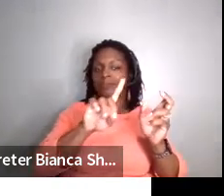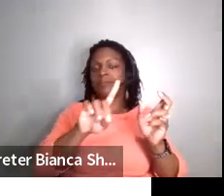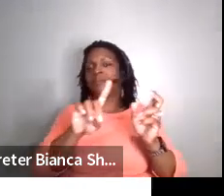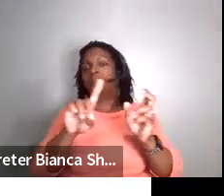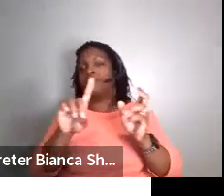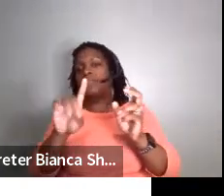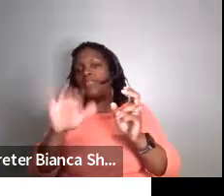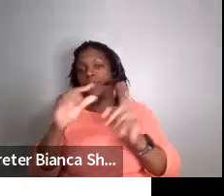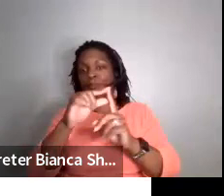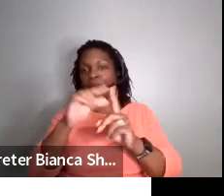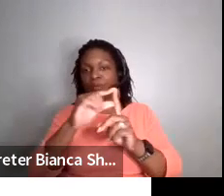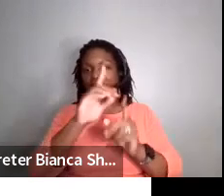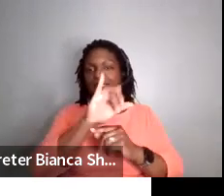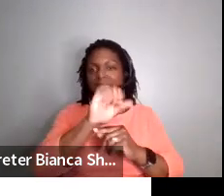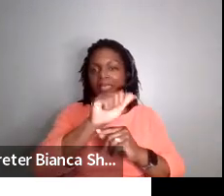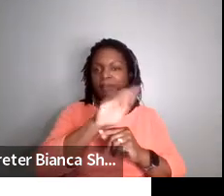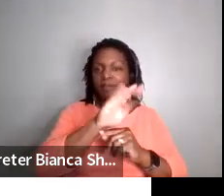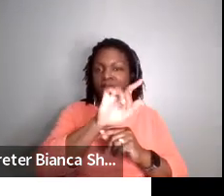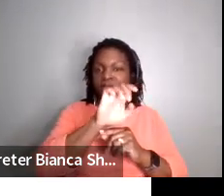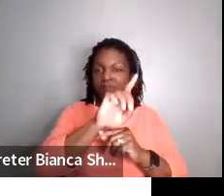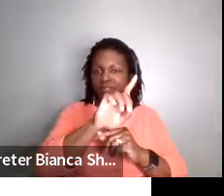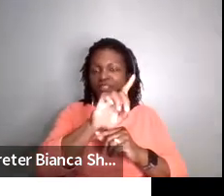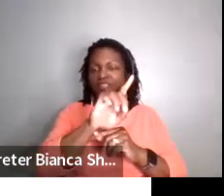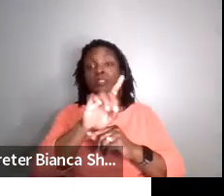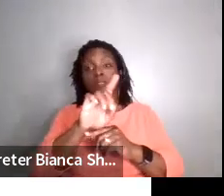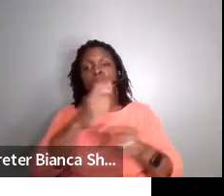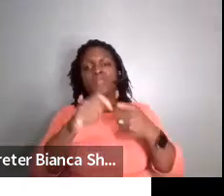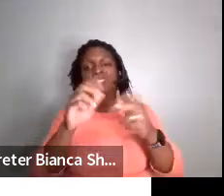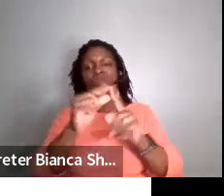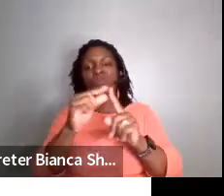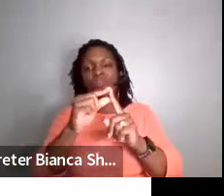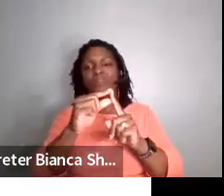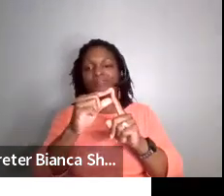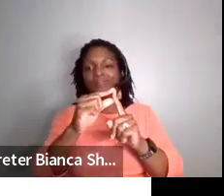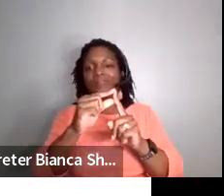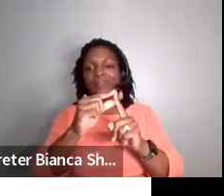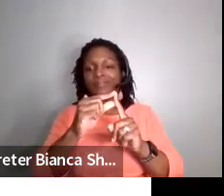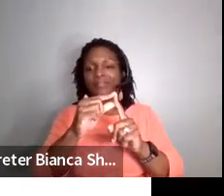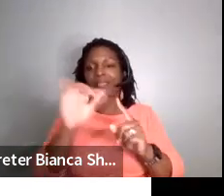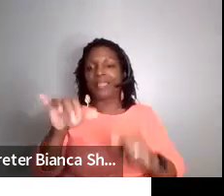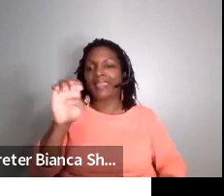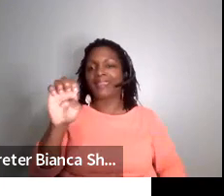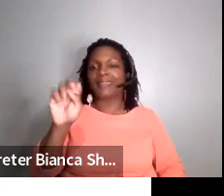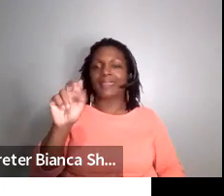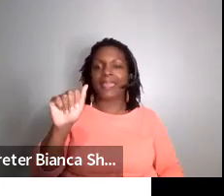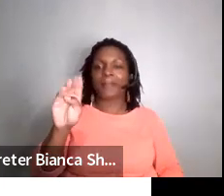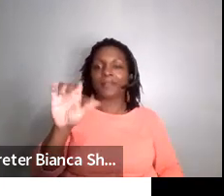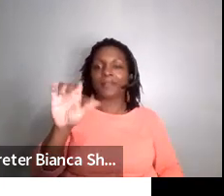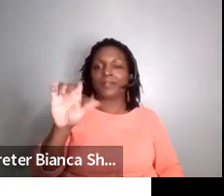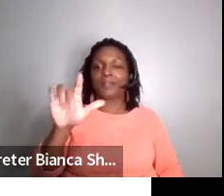How did we perceive? Do we see someone as disabled, or do we see someone?